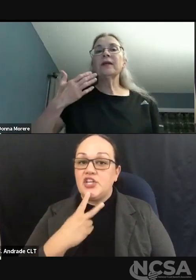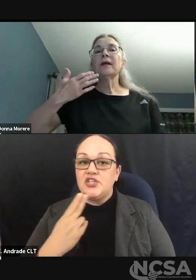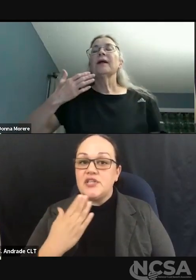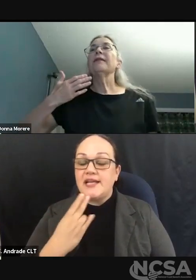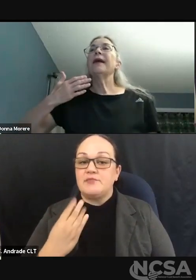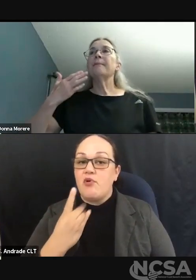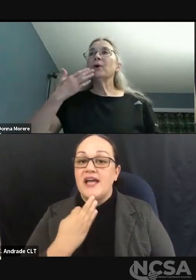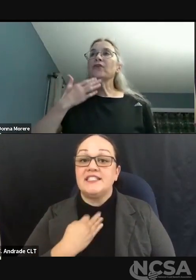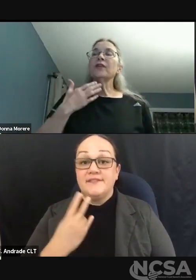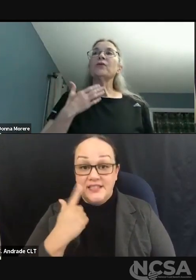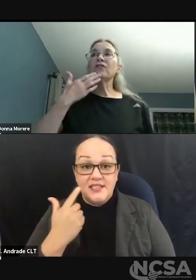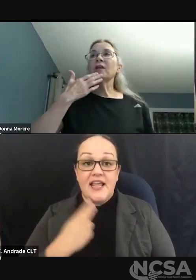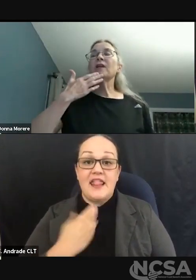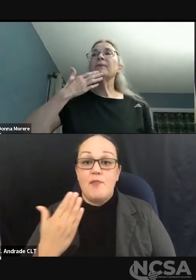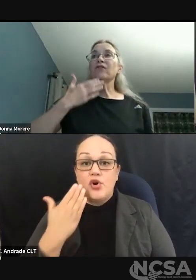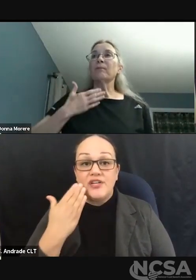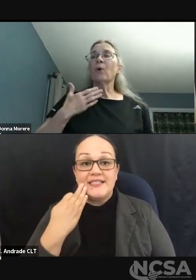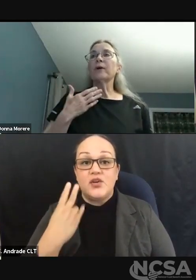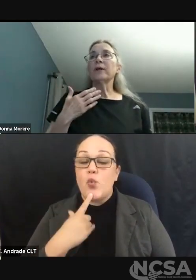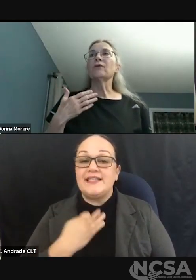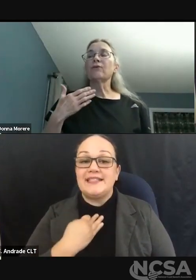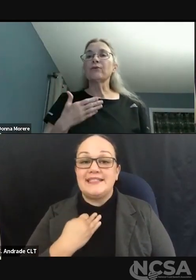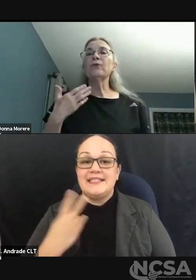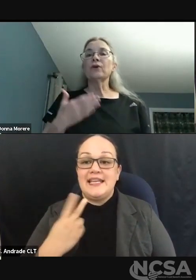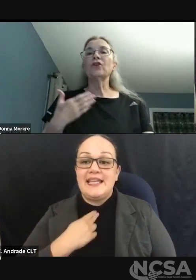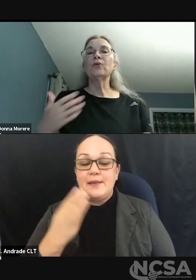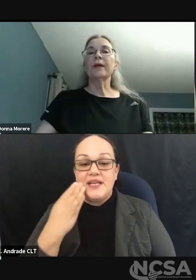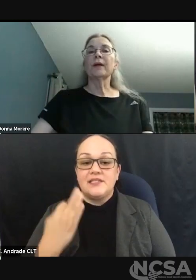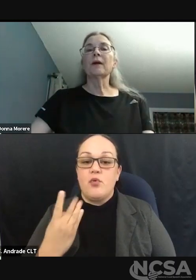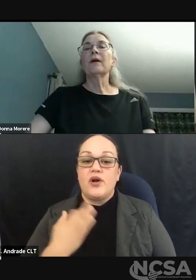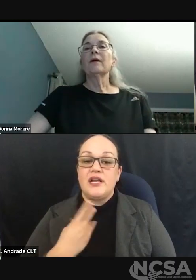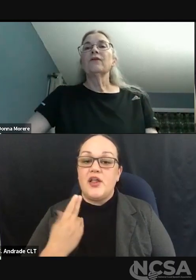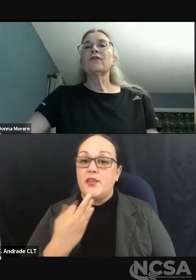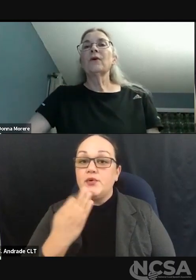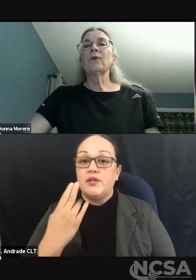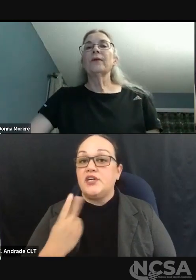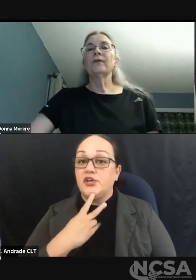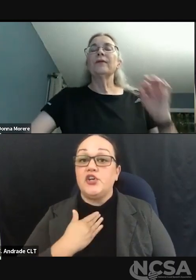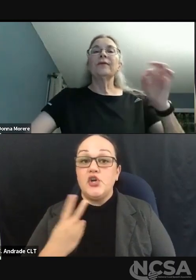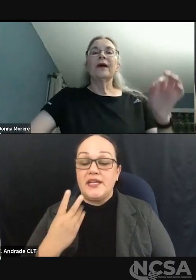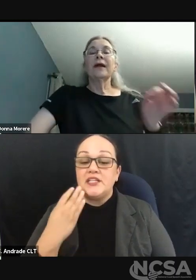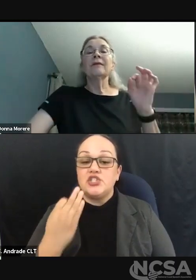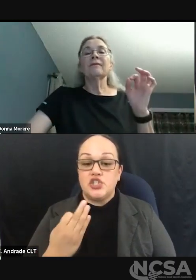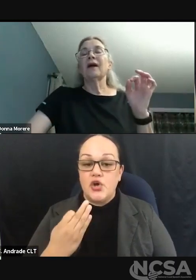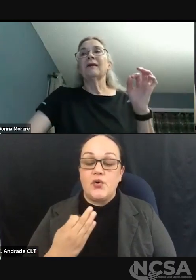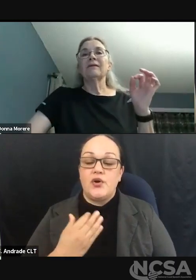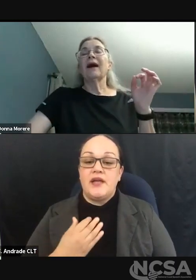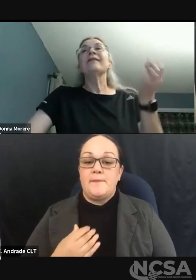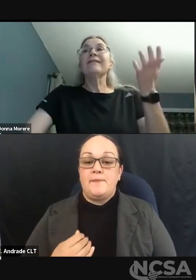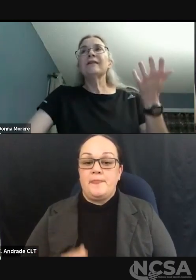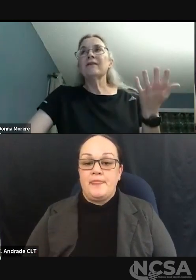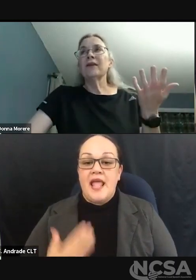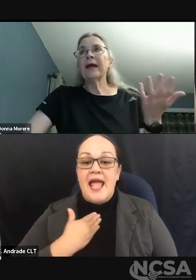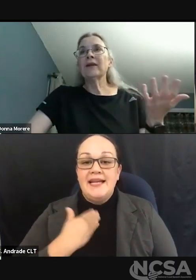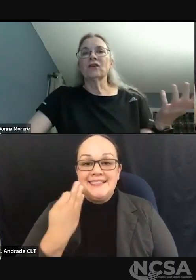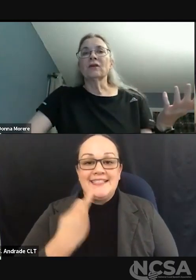that motor sequencing can be supported through the cueing. So. And I see this in action.